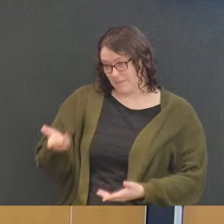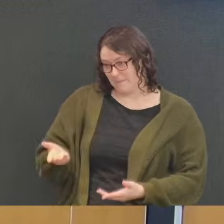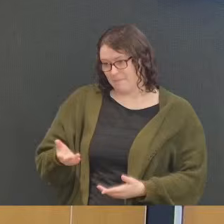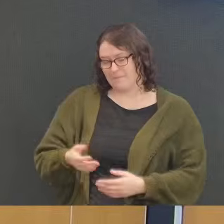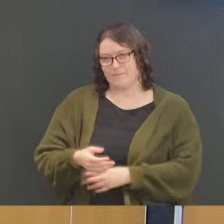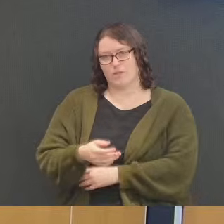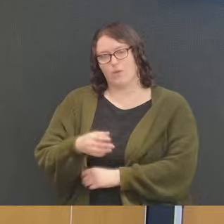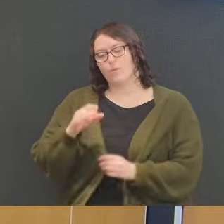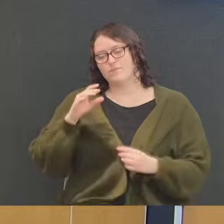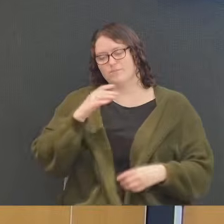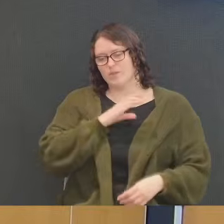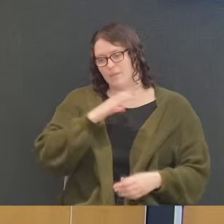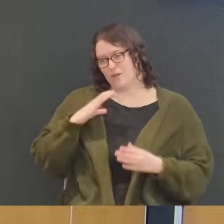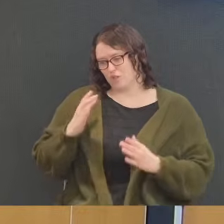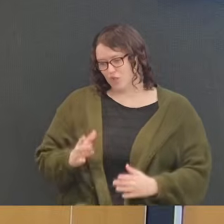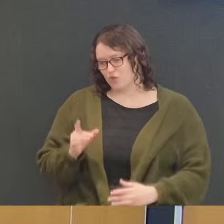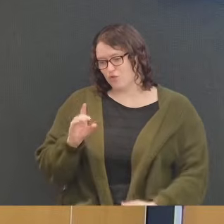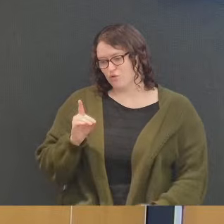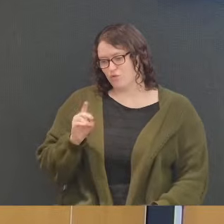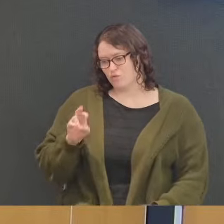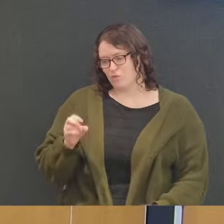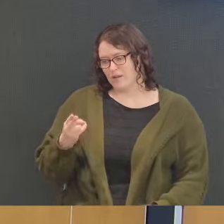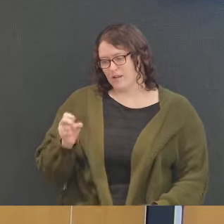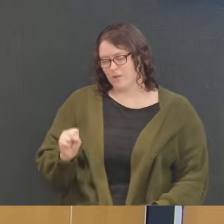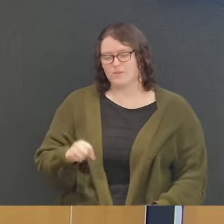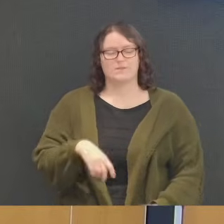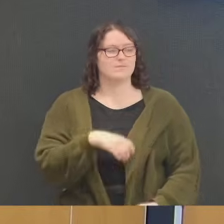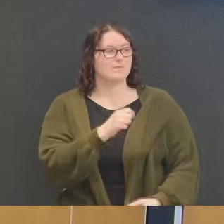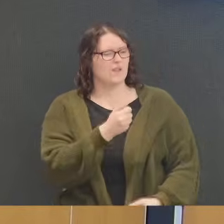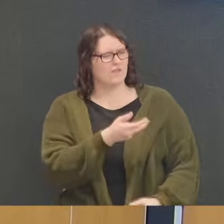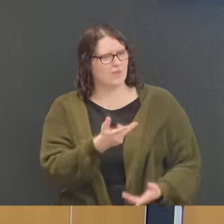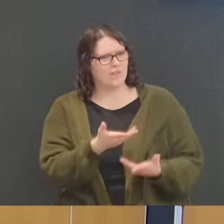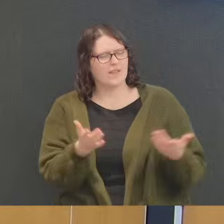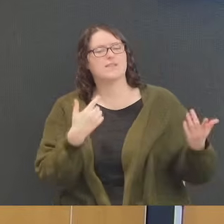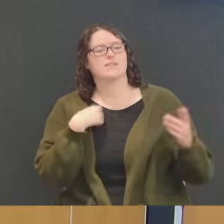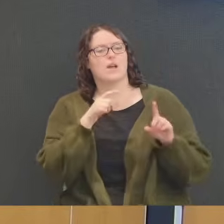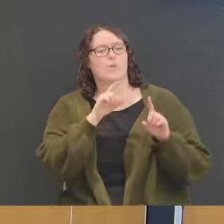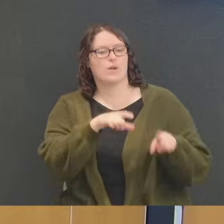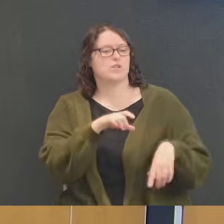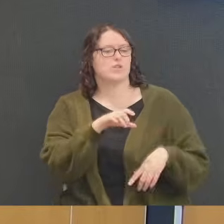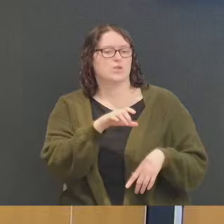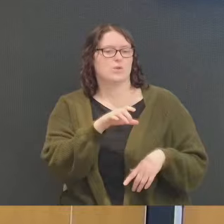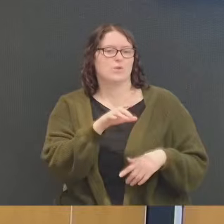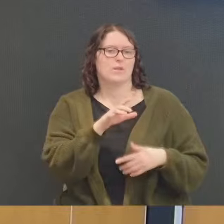couple of things. U I did attend the County Commissioners association meeting last Friday